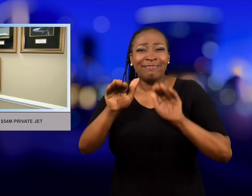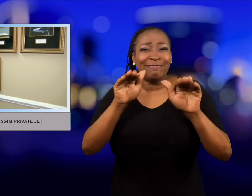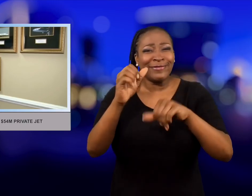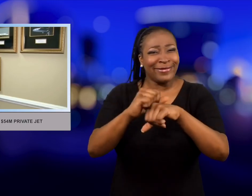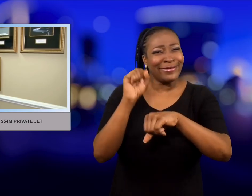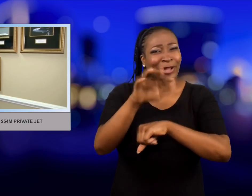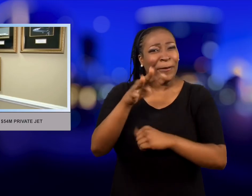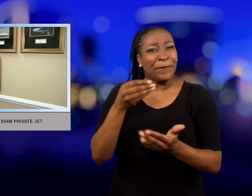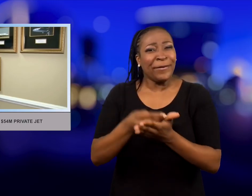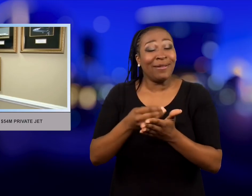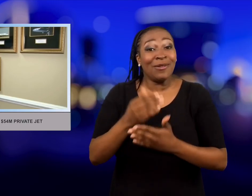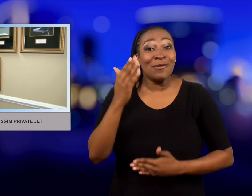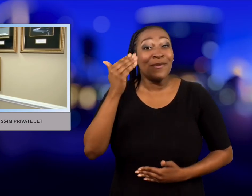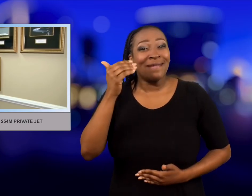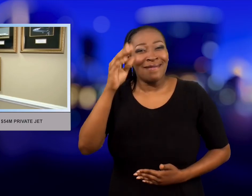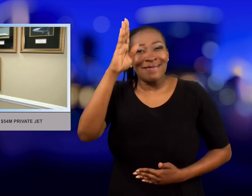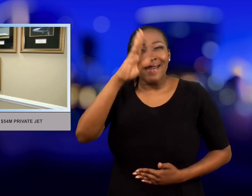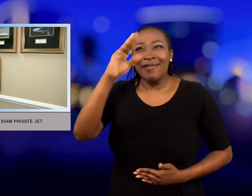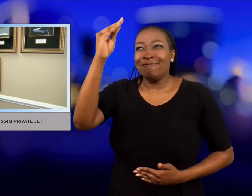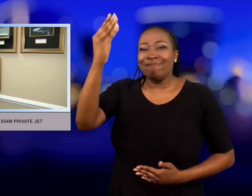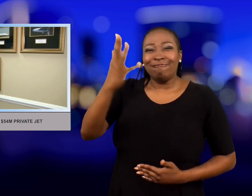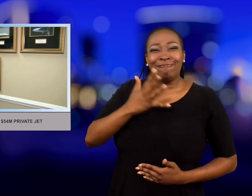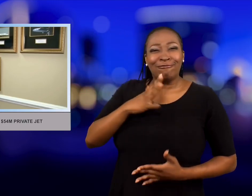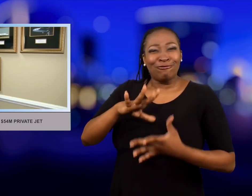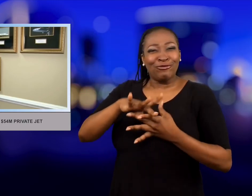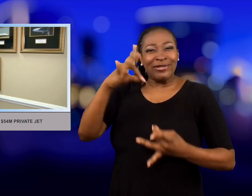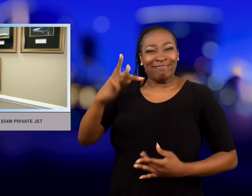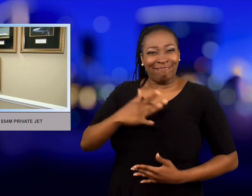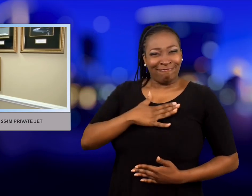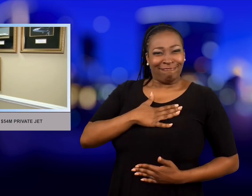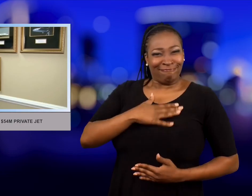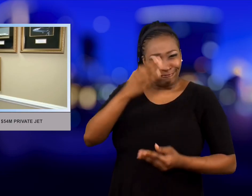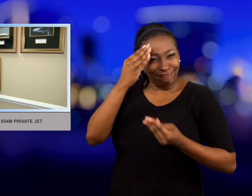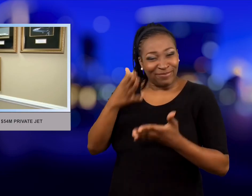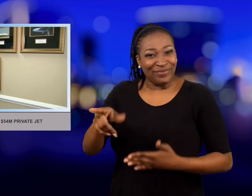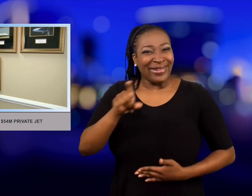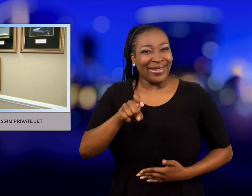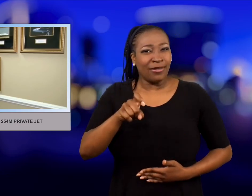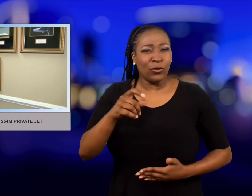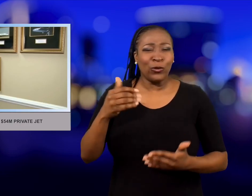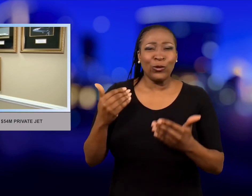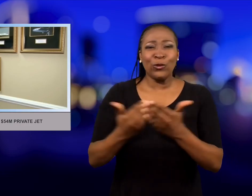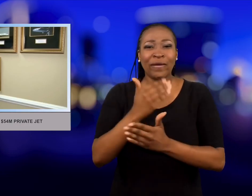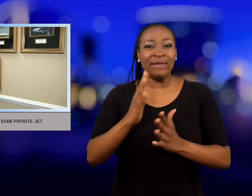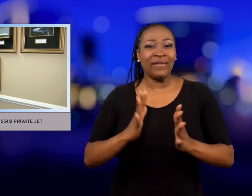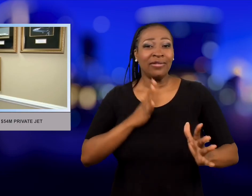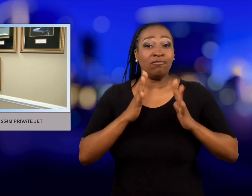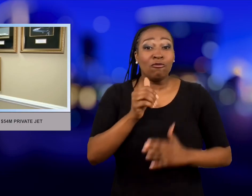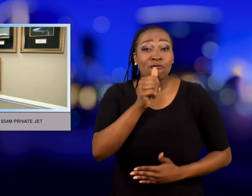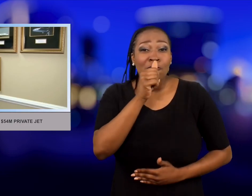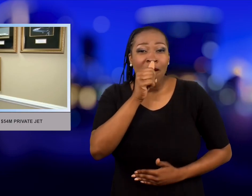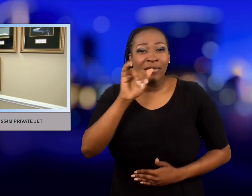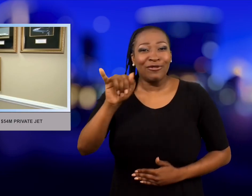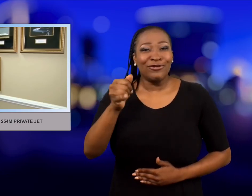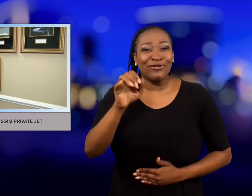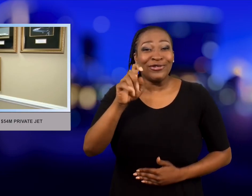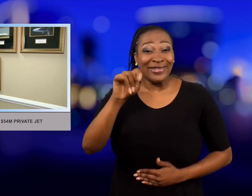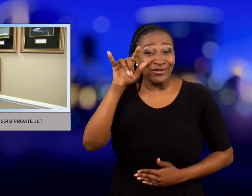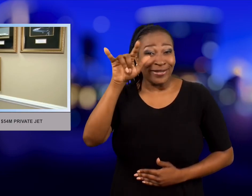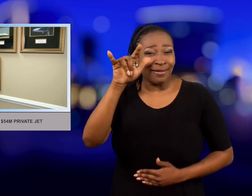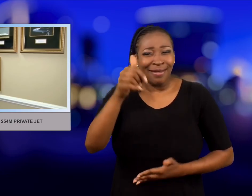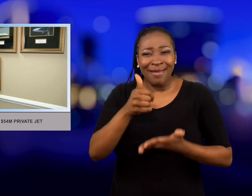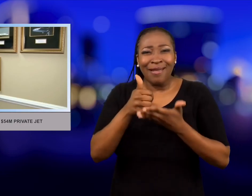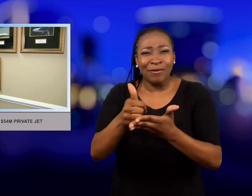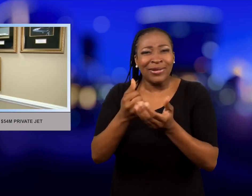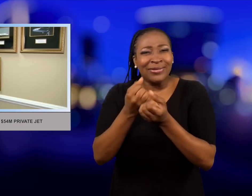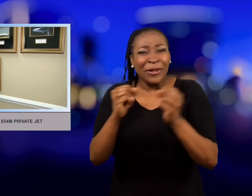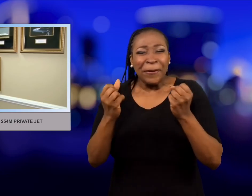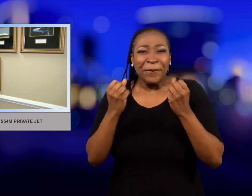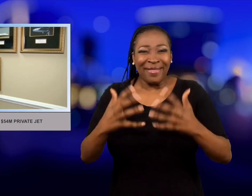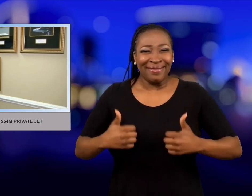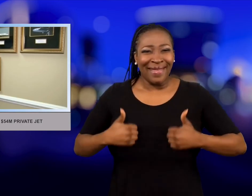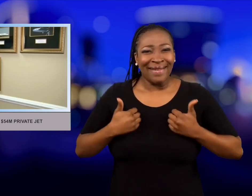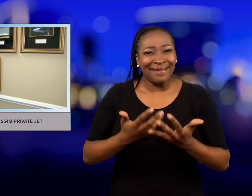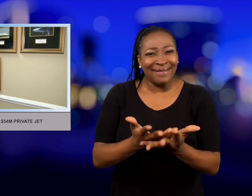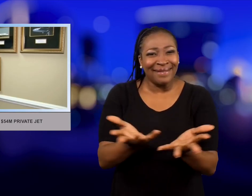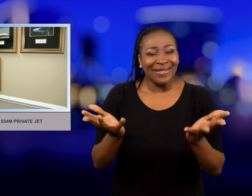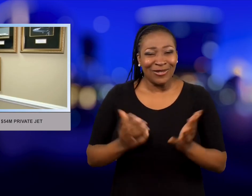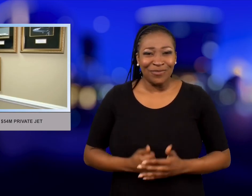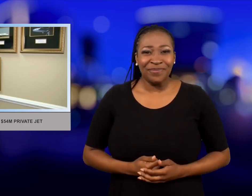to send money because God told him his ministry needs a new private jet to help save lives.